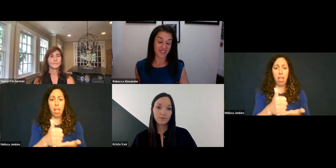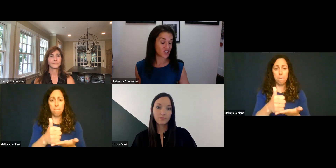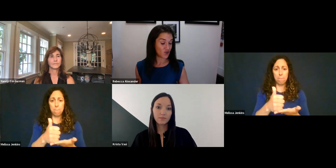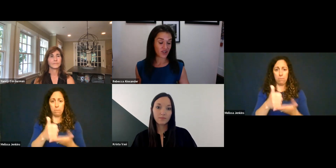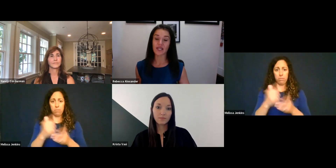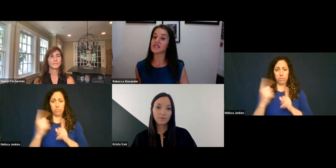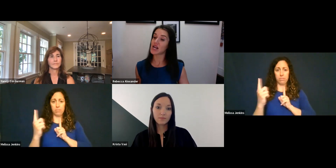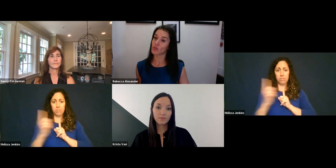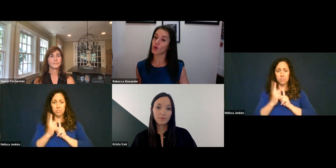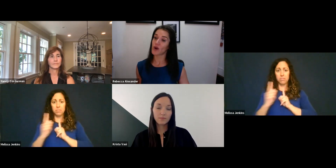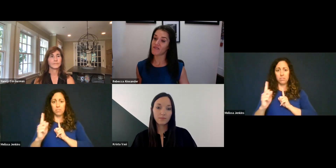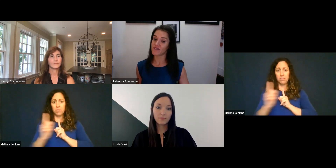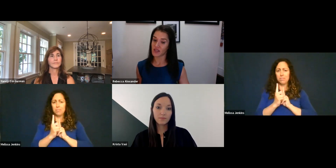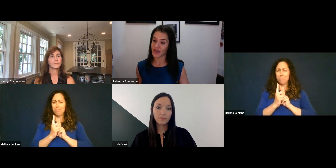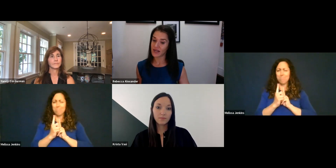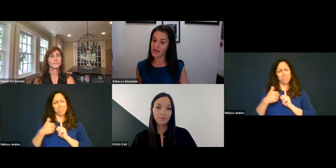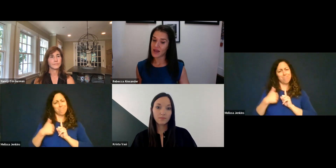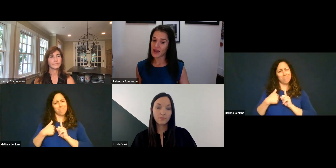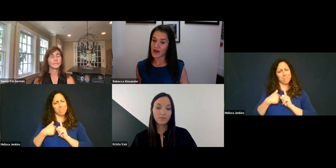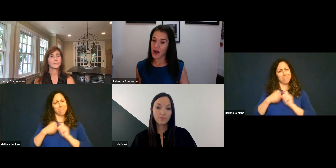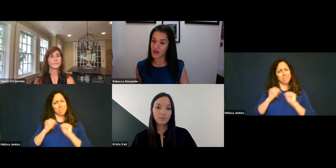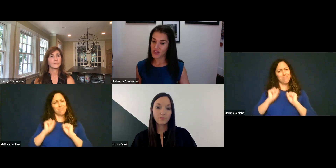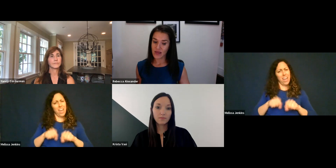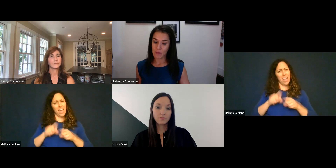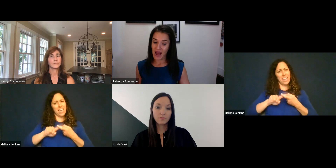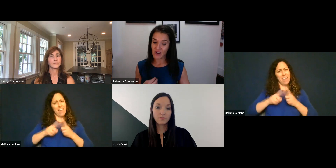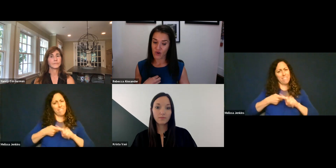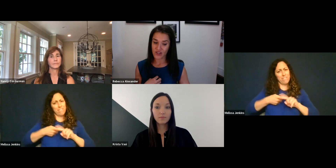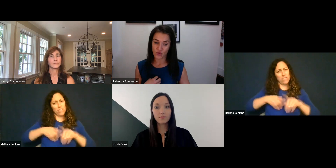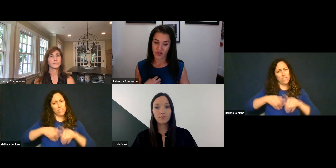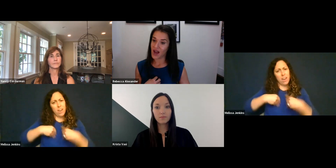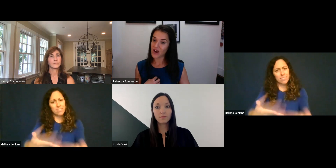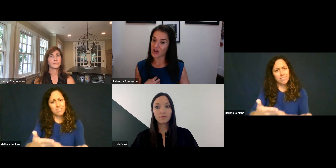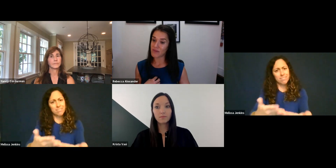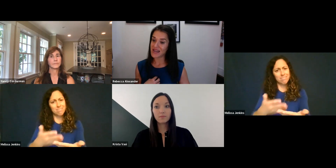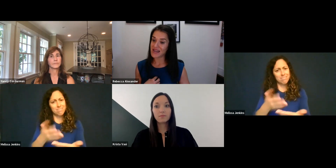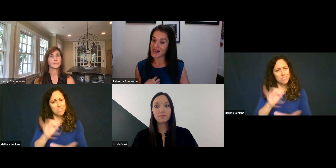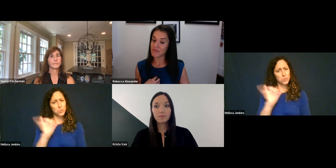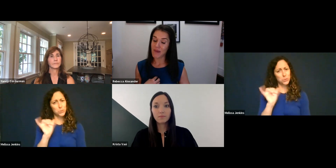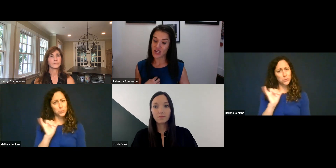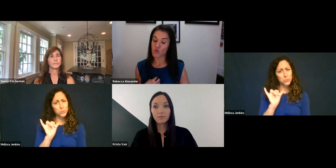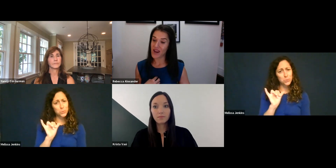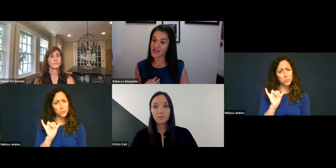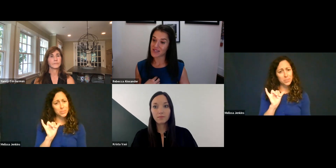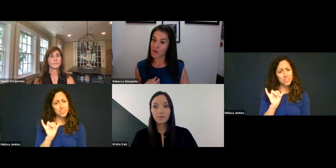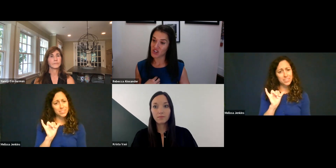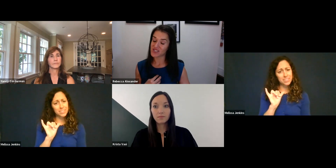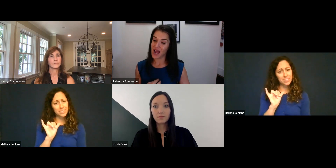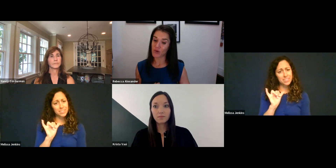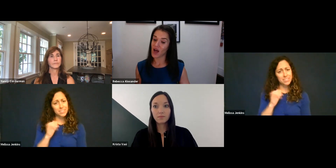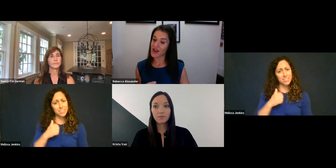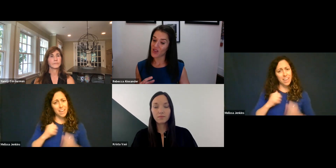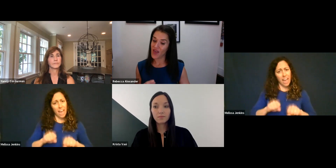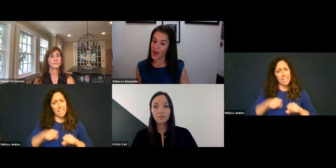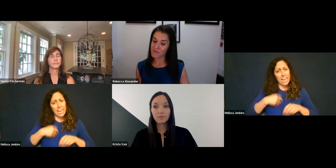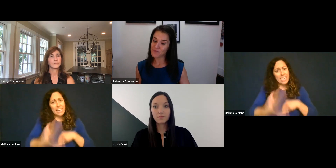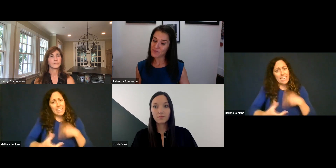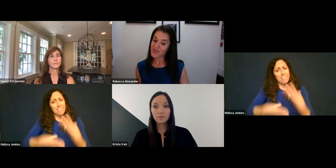It's certainly a terrible way of feeling. I think that my friends rely on me in many ways as much as I rely on them.